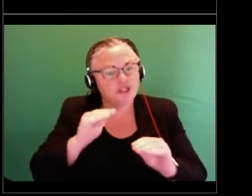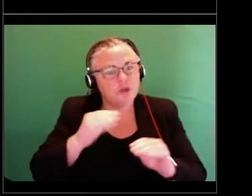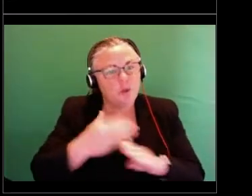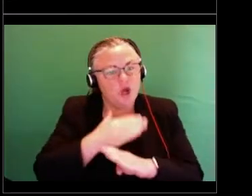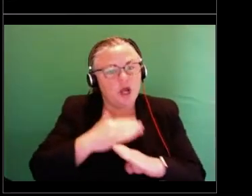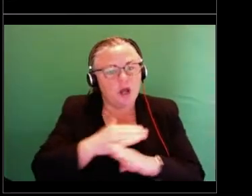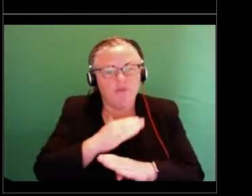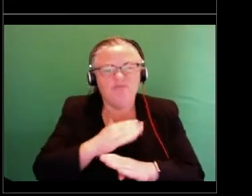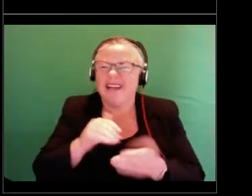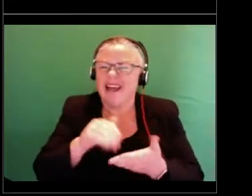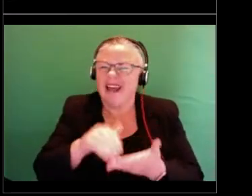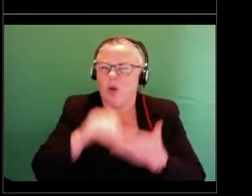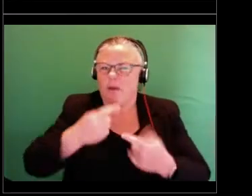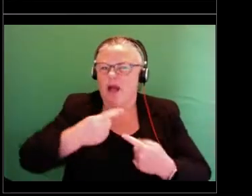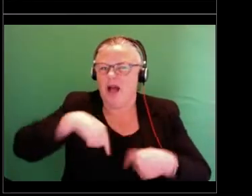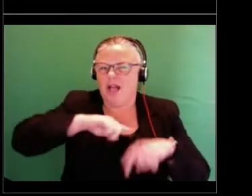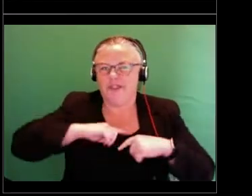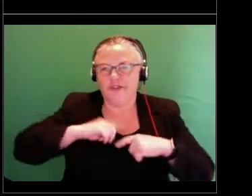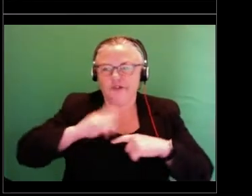been impacted by family violence.